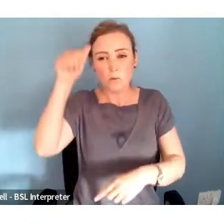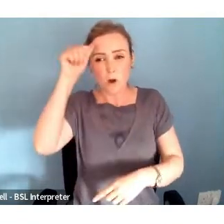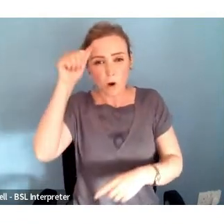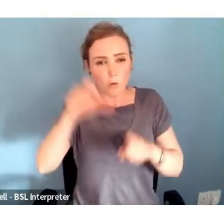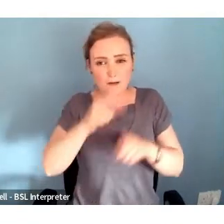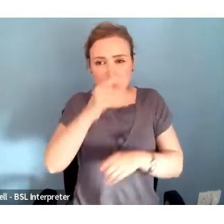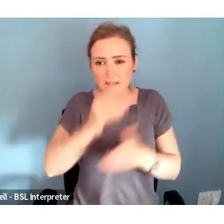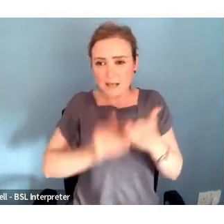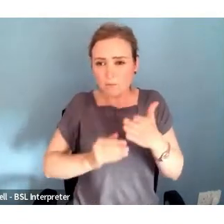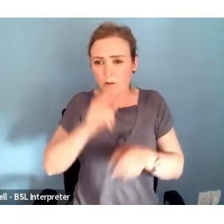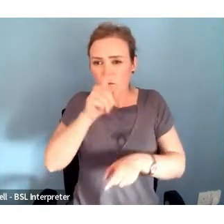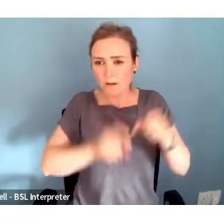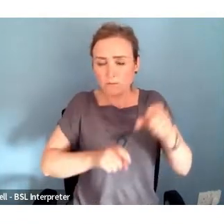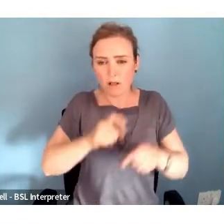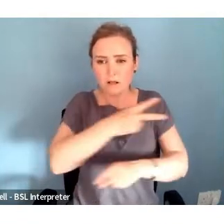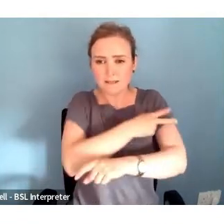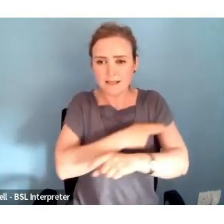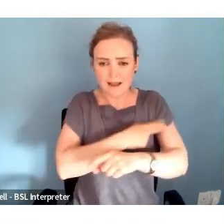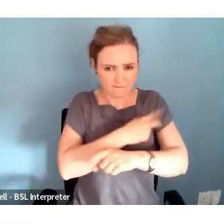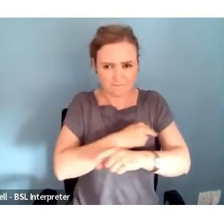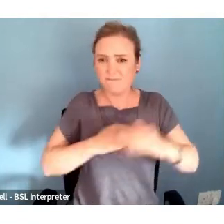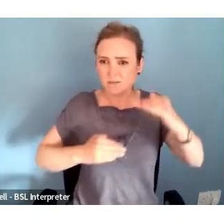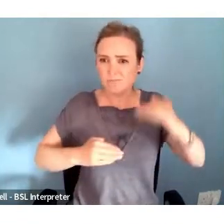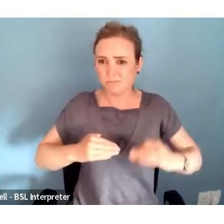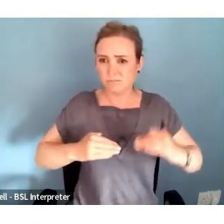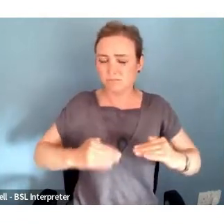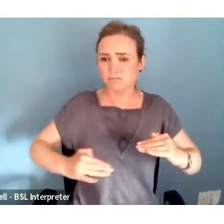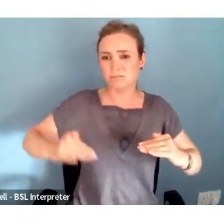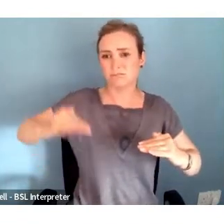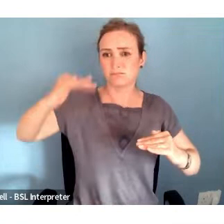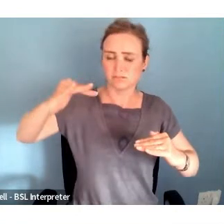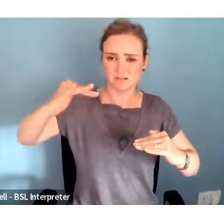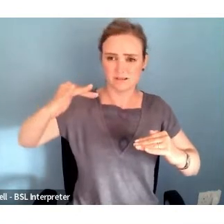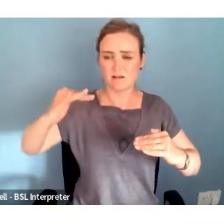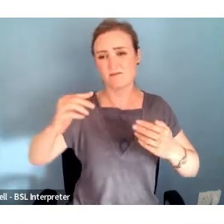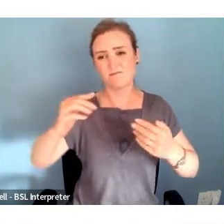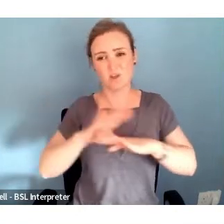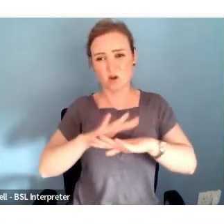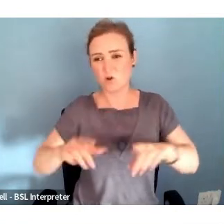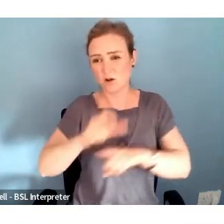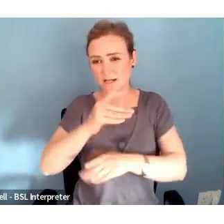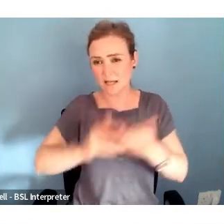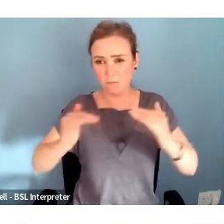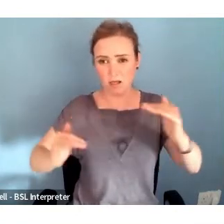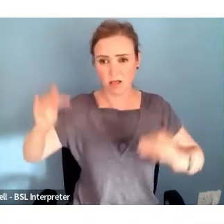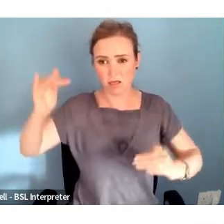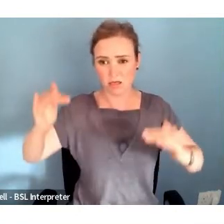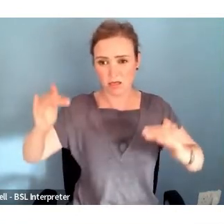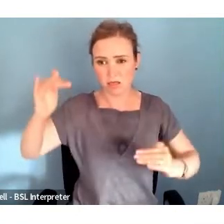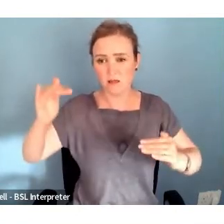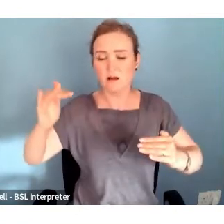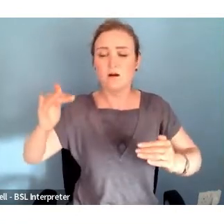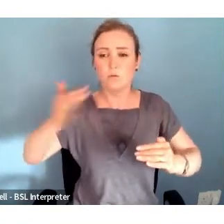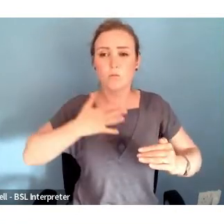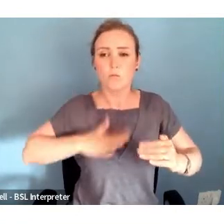for Disabled staff and we actually published a target for that head count percentage